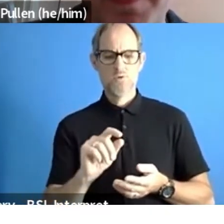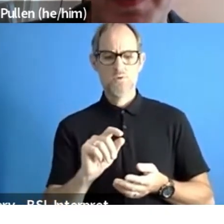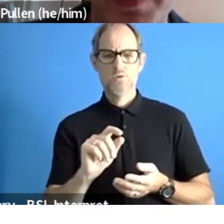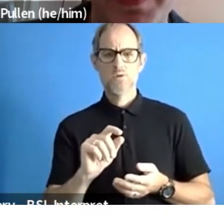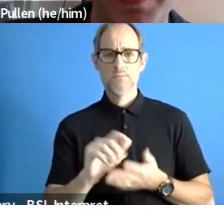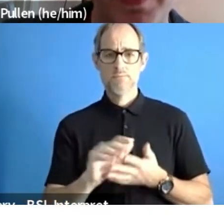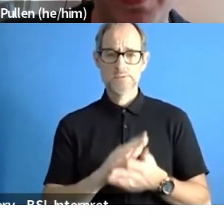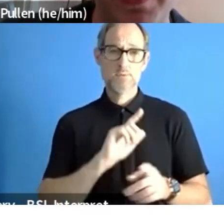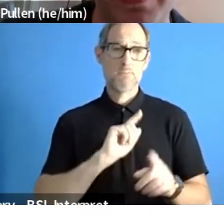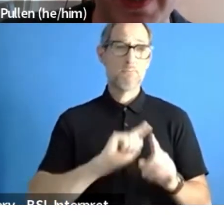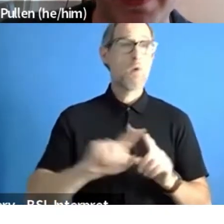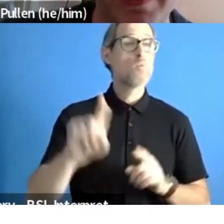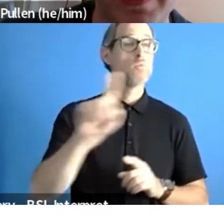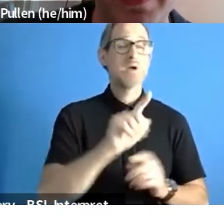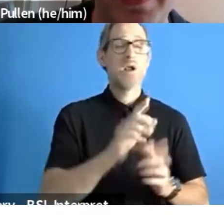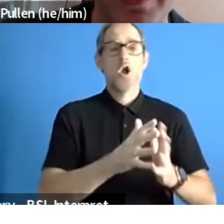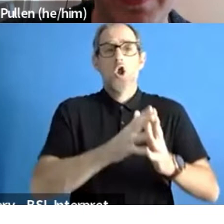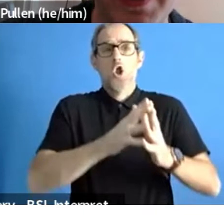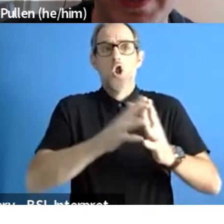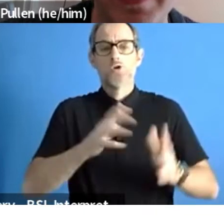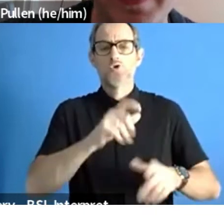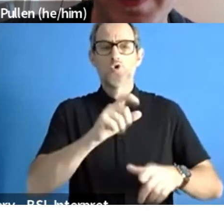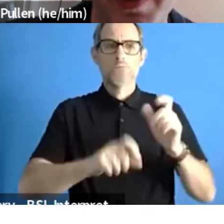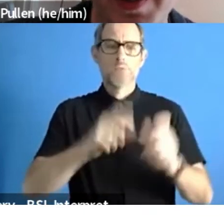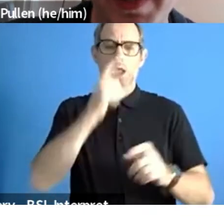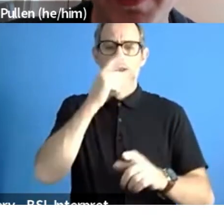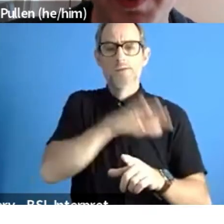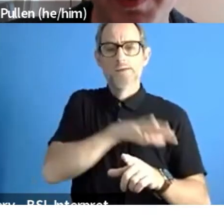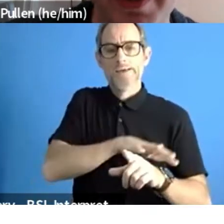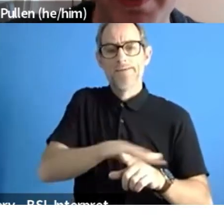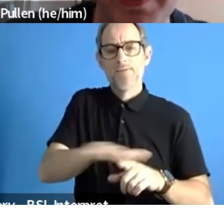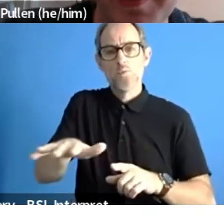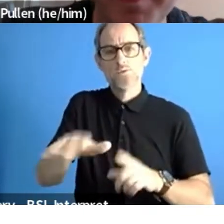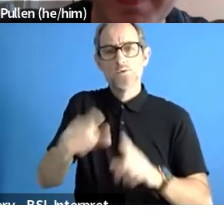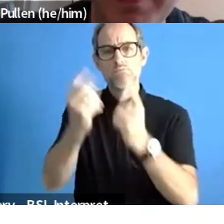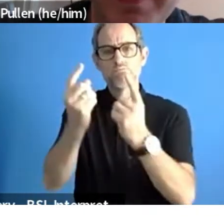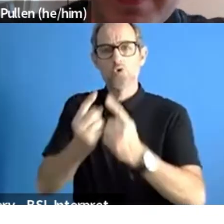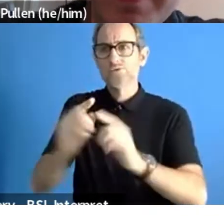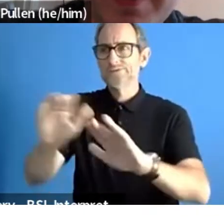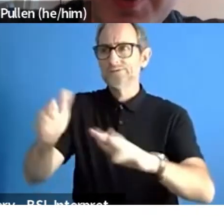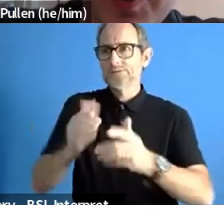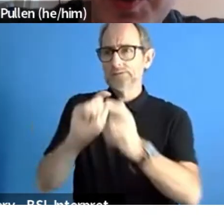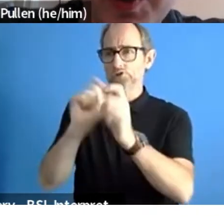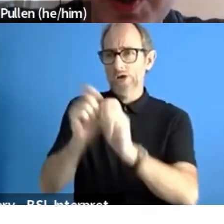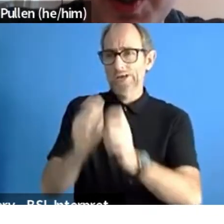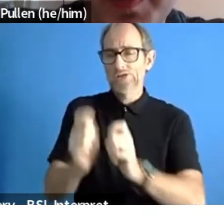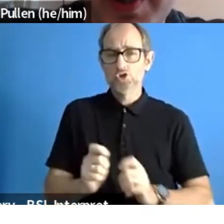influence on the direction or changes a supplier makes to its product so just